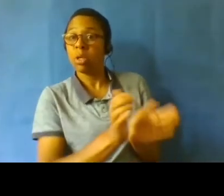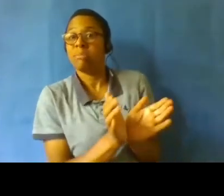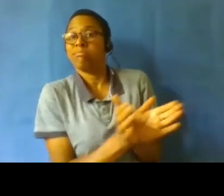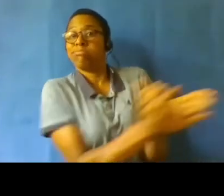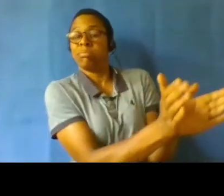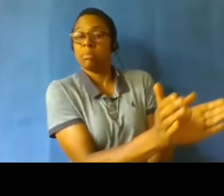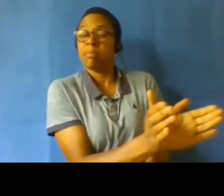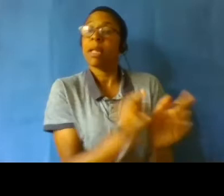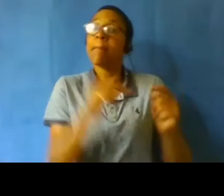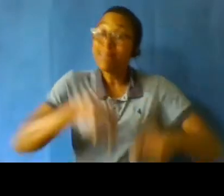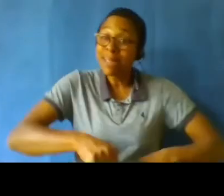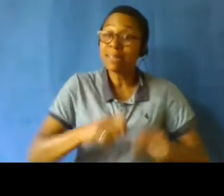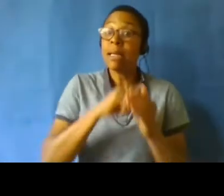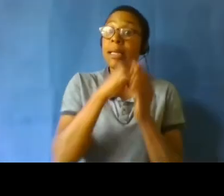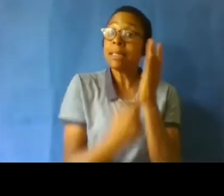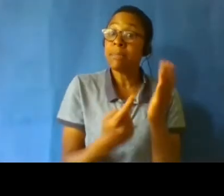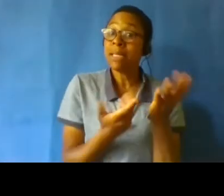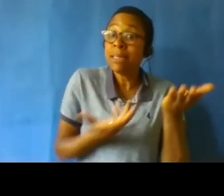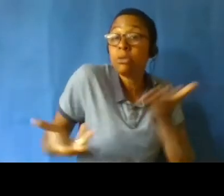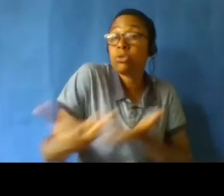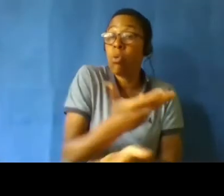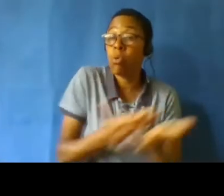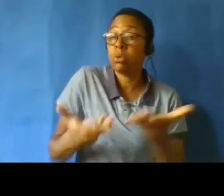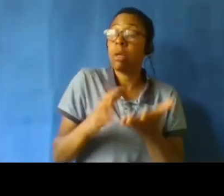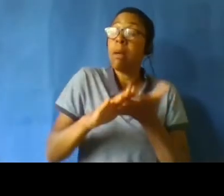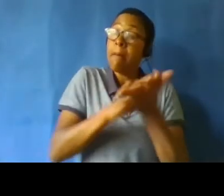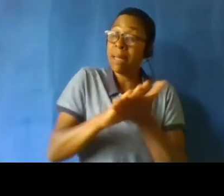alliances with the contemporary struggles of environmentalism in our